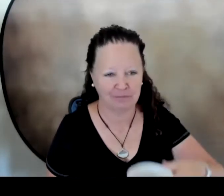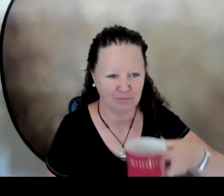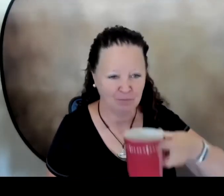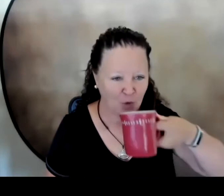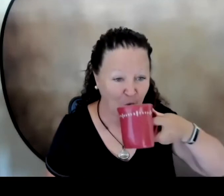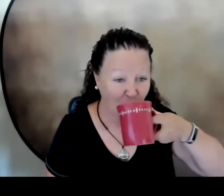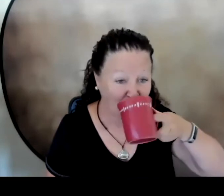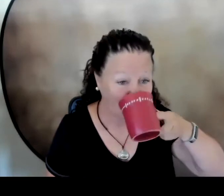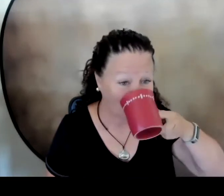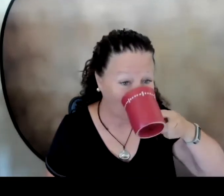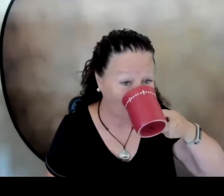That's a good question.